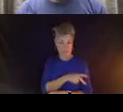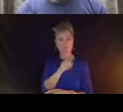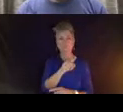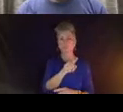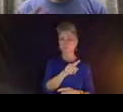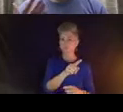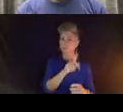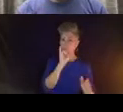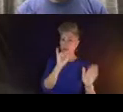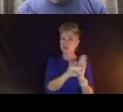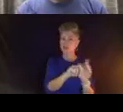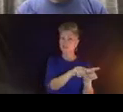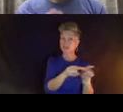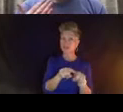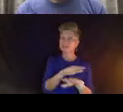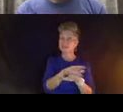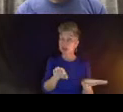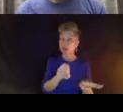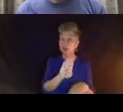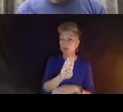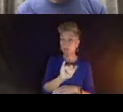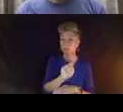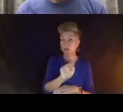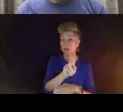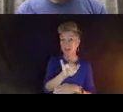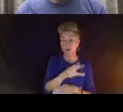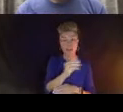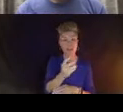and found hair to be particularly distressing and dysphoric for them.